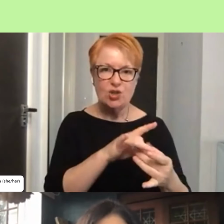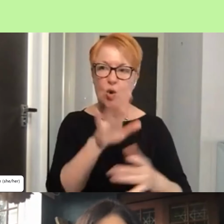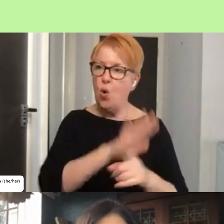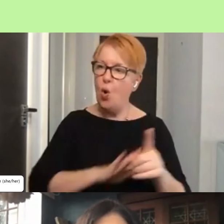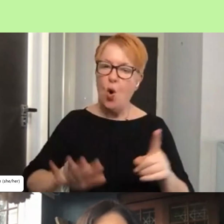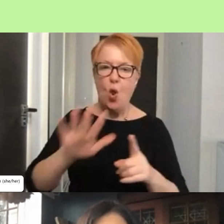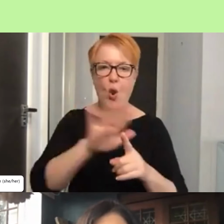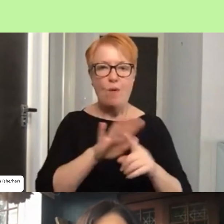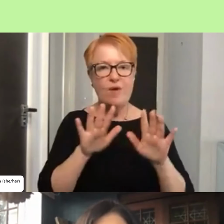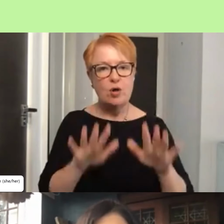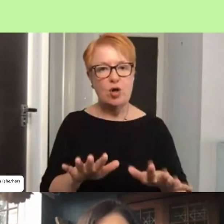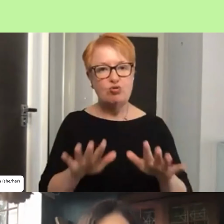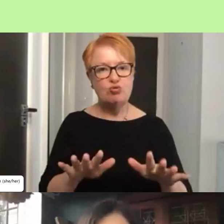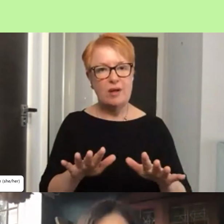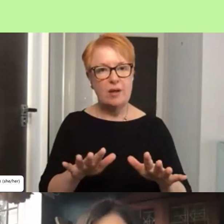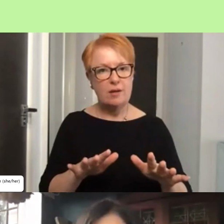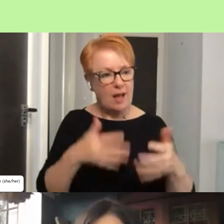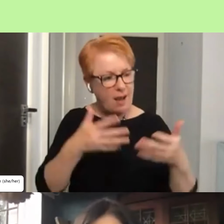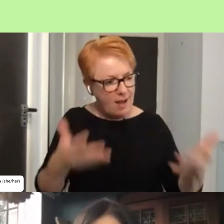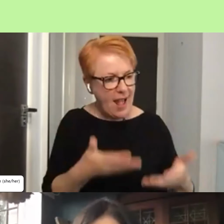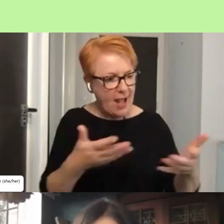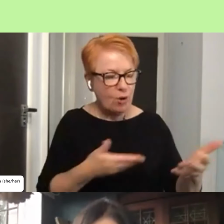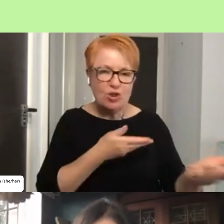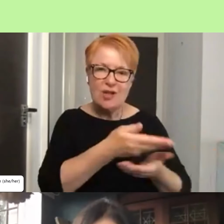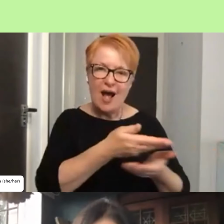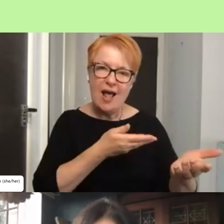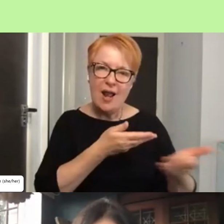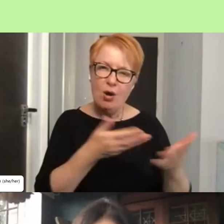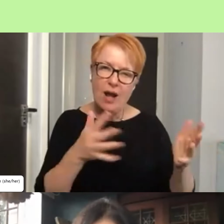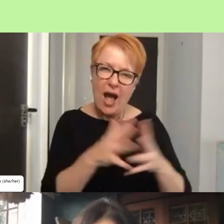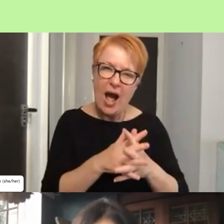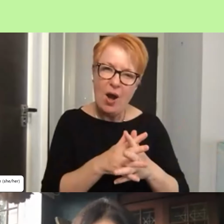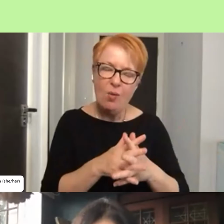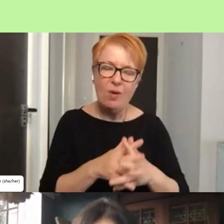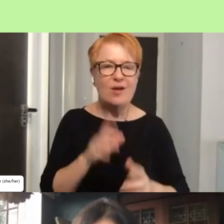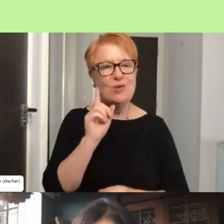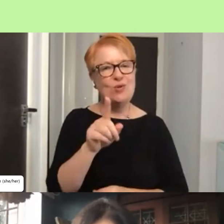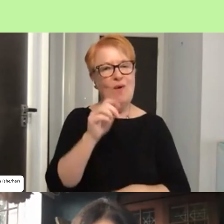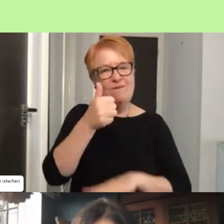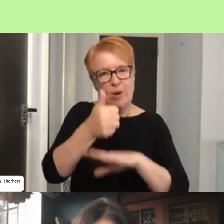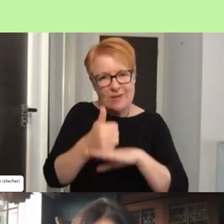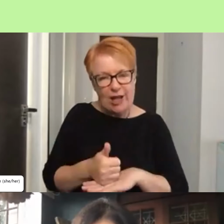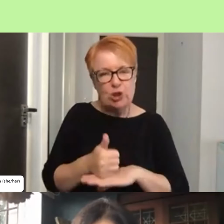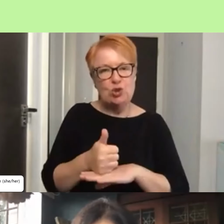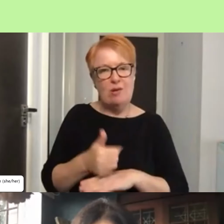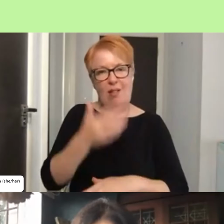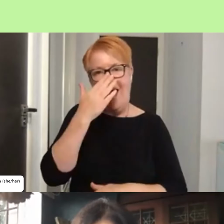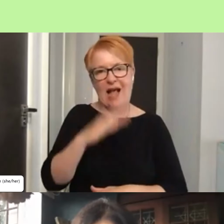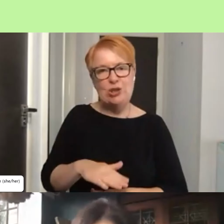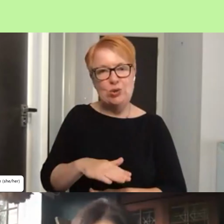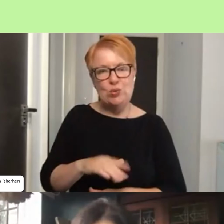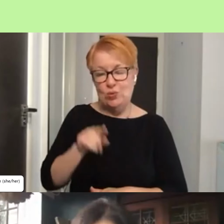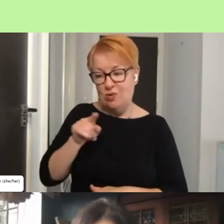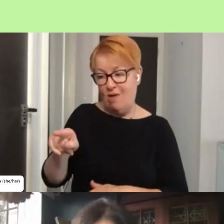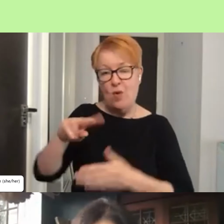And so, it's, it's, I would say that the foundation attitude of an organisation with a building